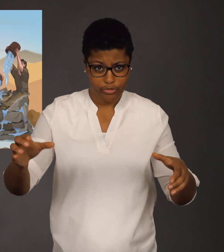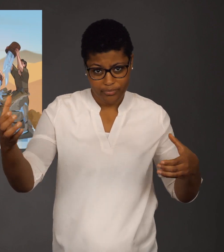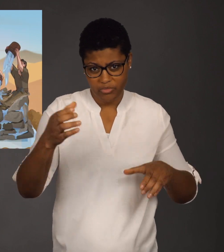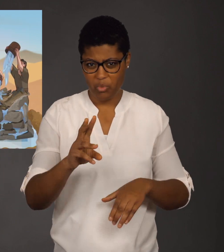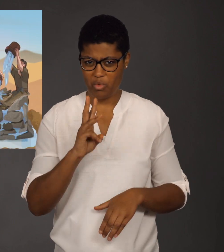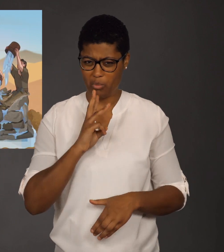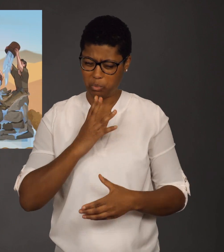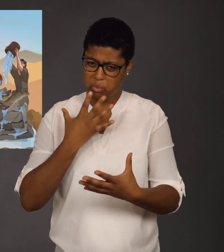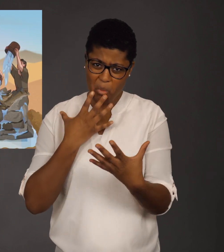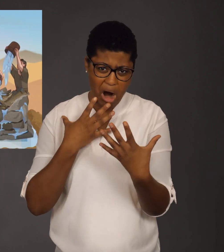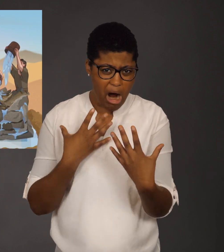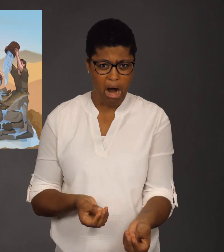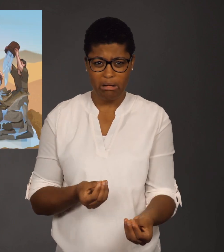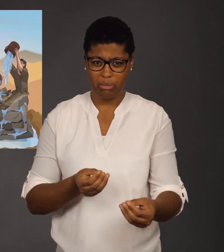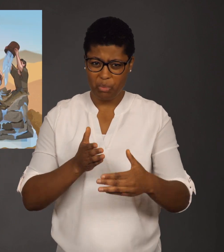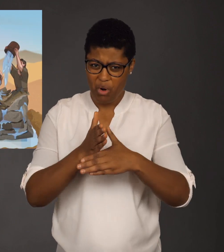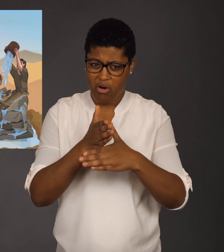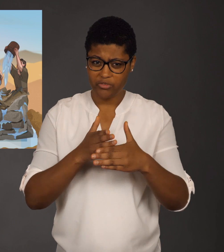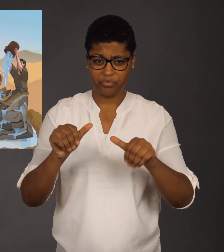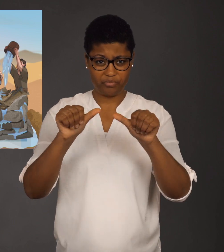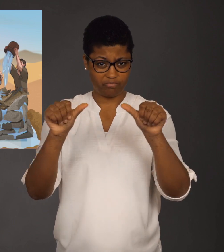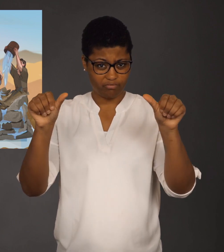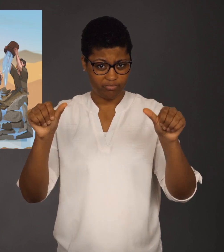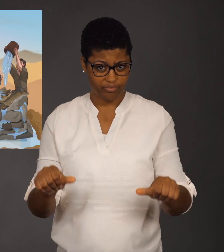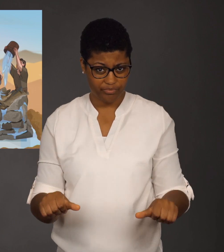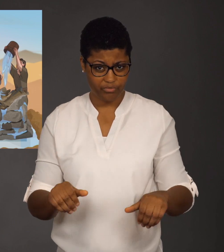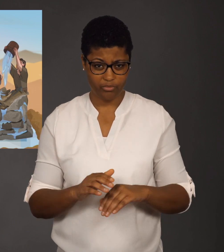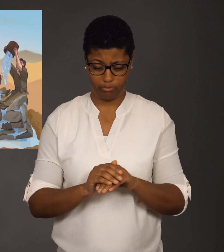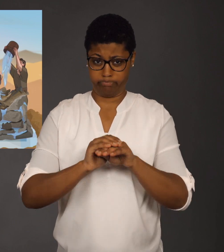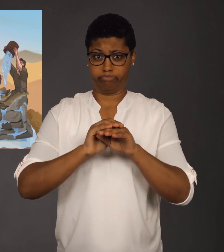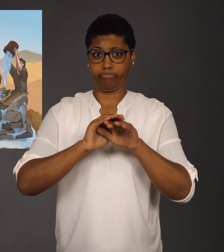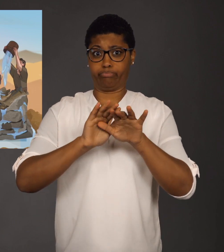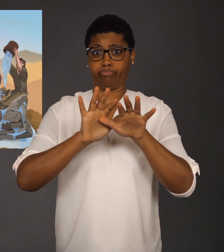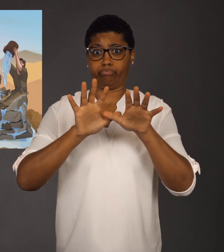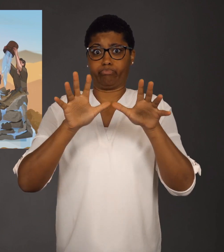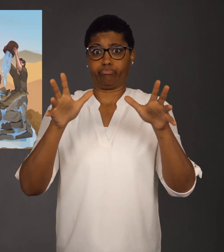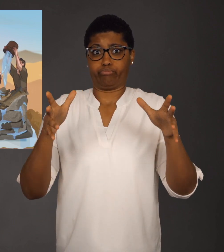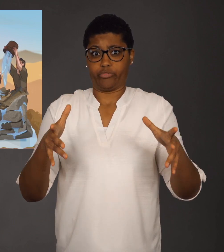Water soaked the wood and the altar. It filled the whole trench.